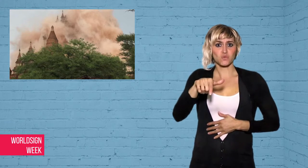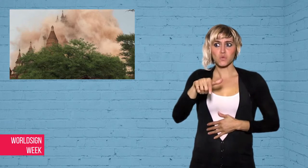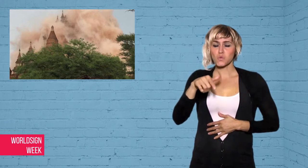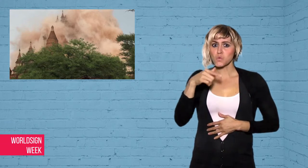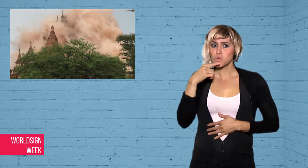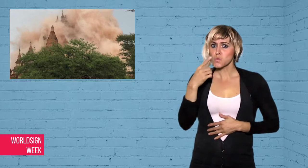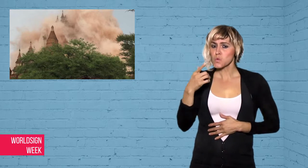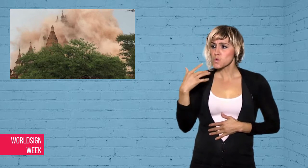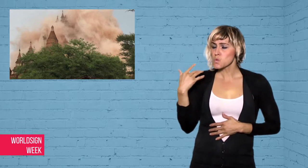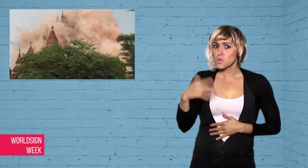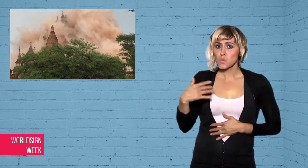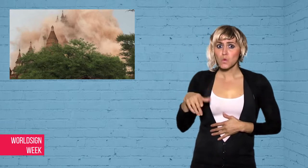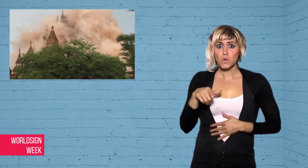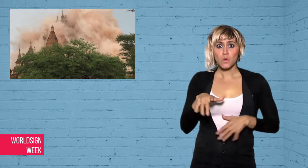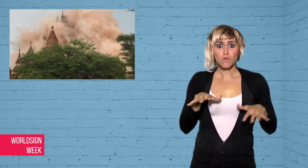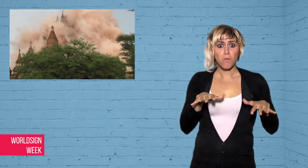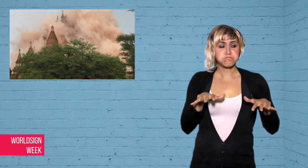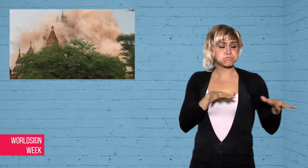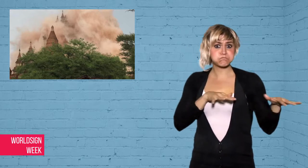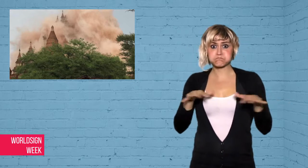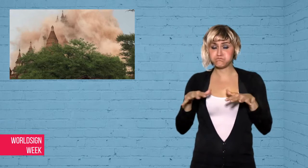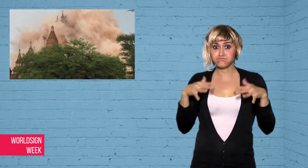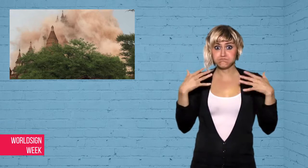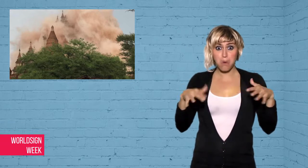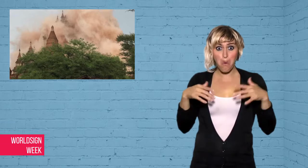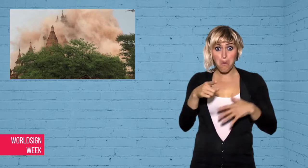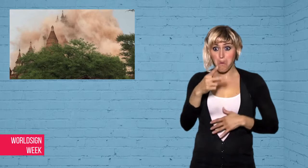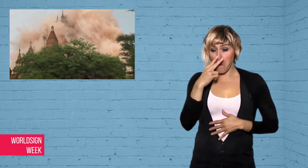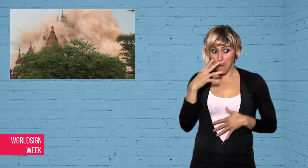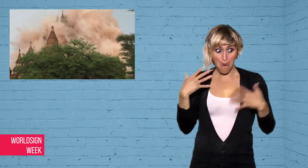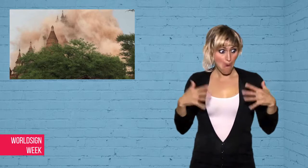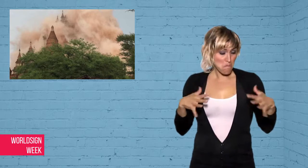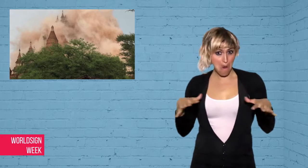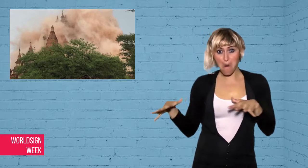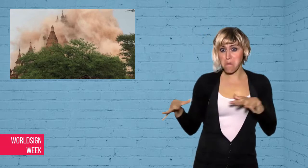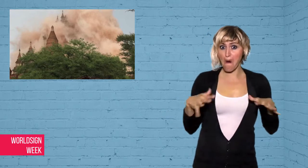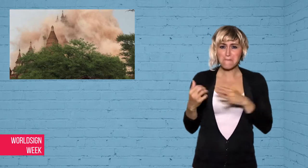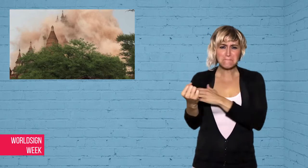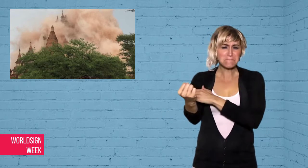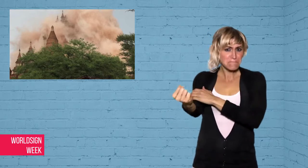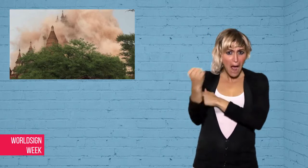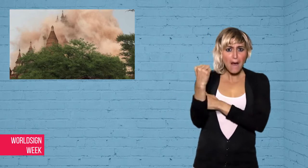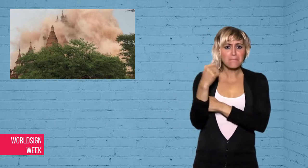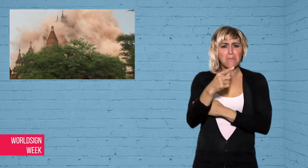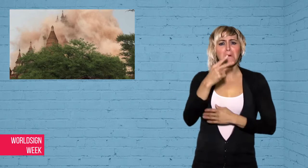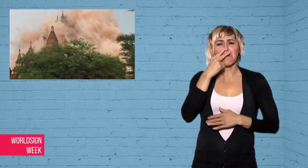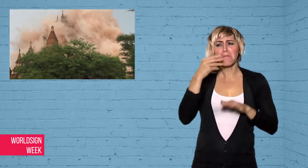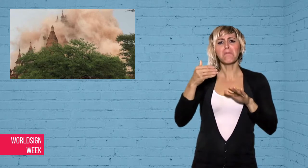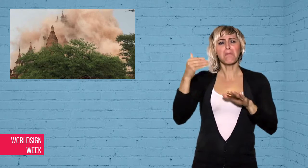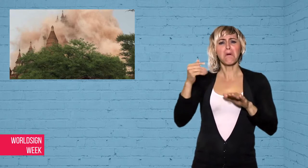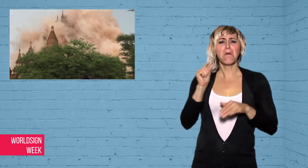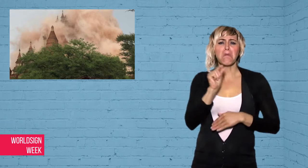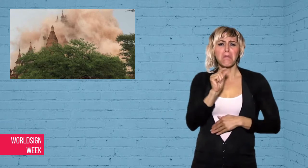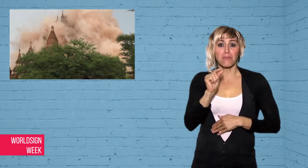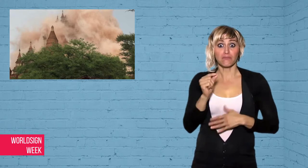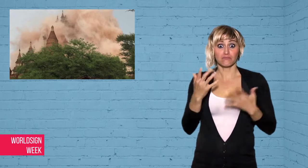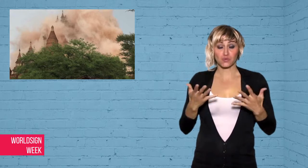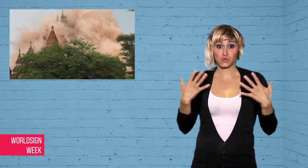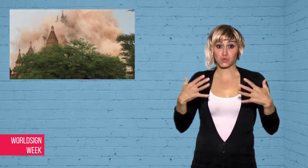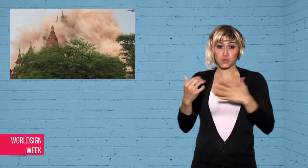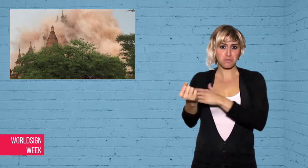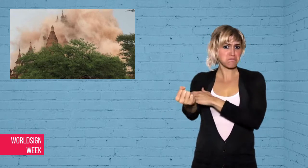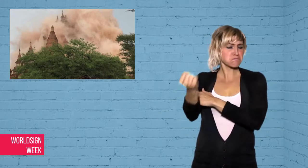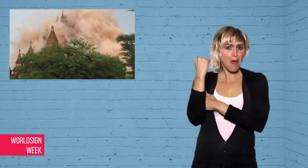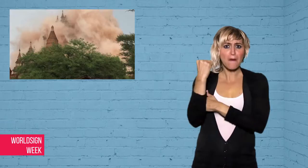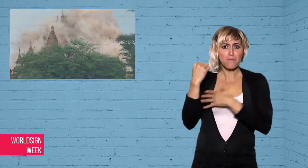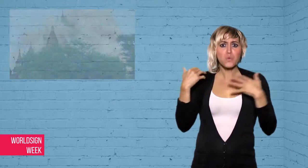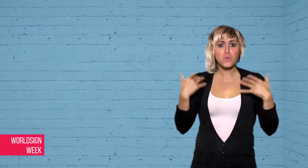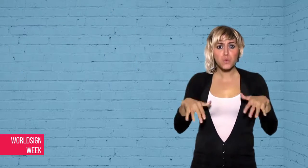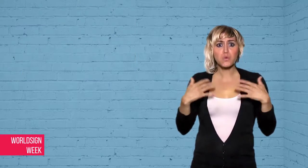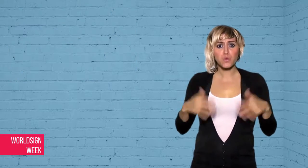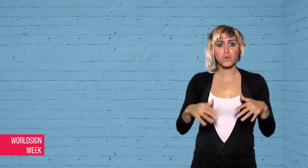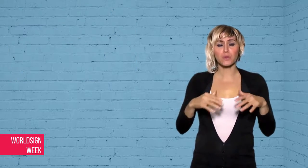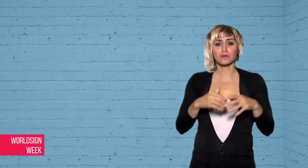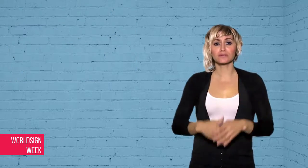Several people who lived in the area said